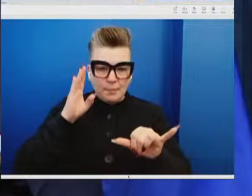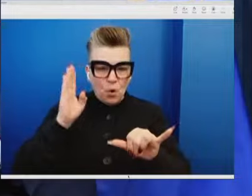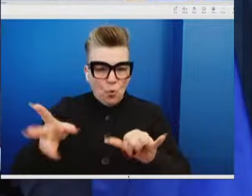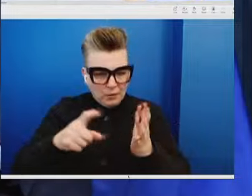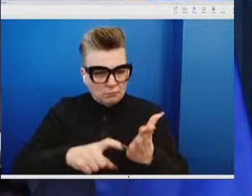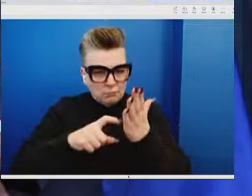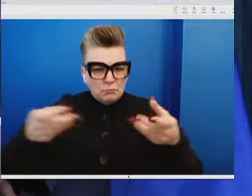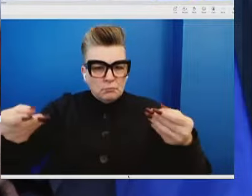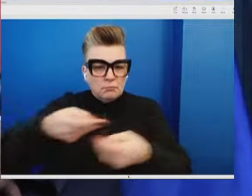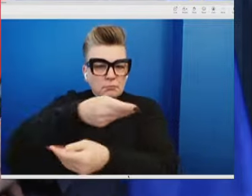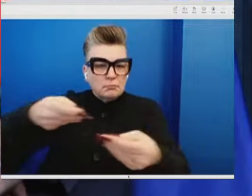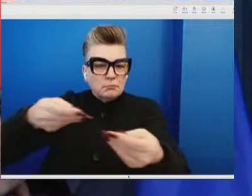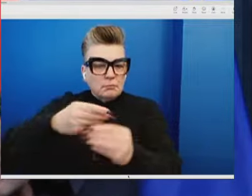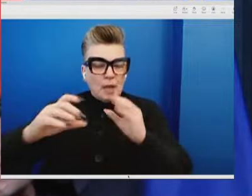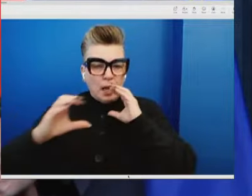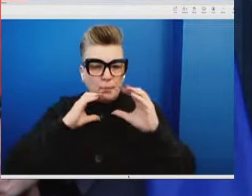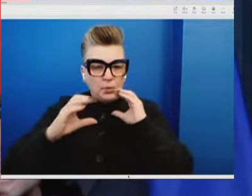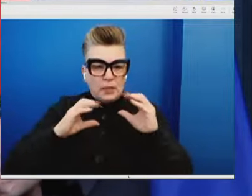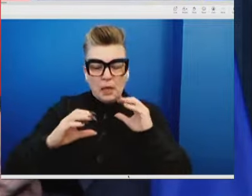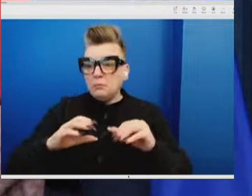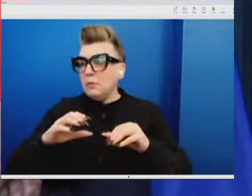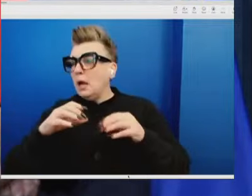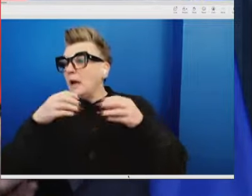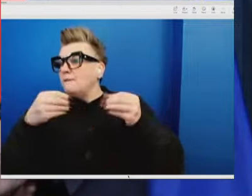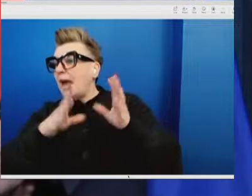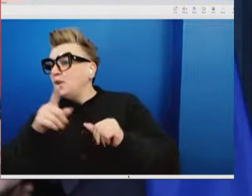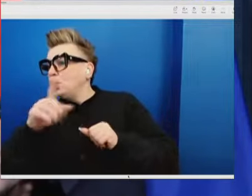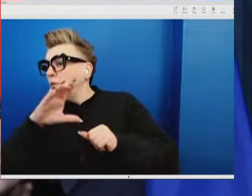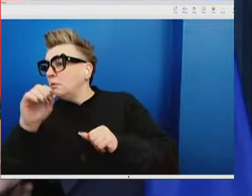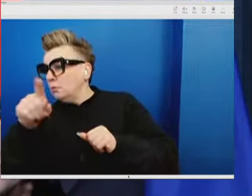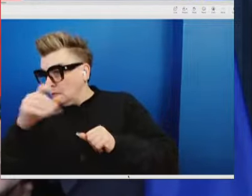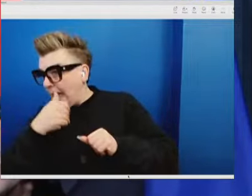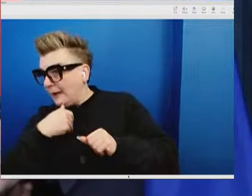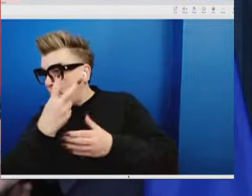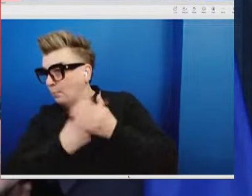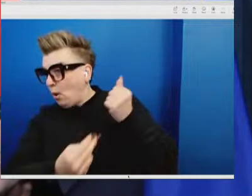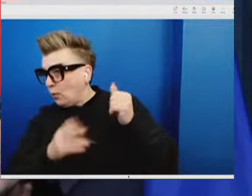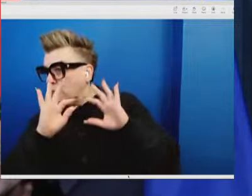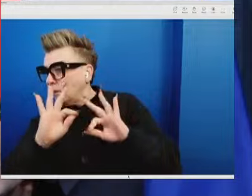other or if the vendor actually -- one vendor has both of those together, they might work